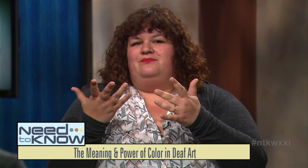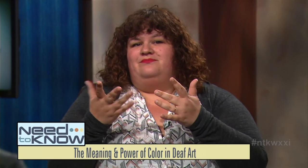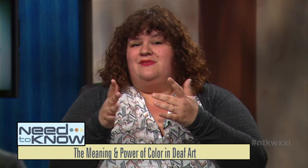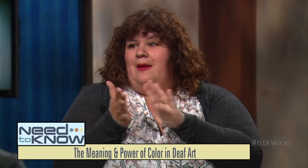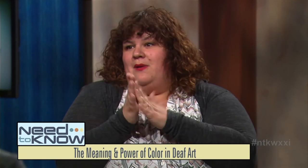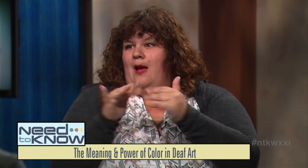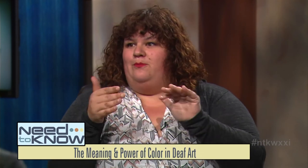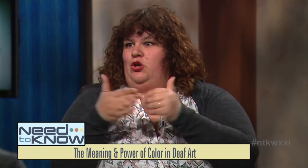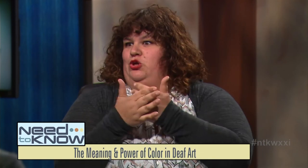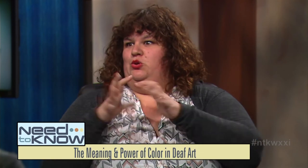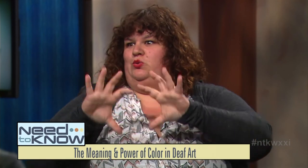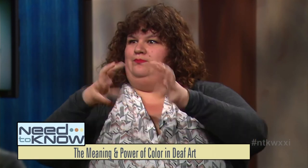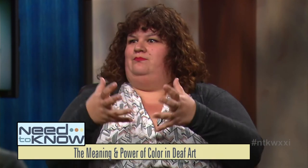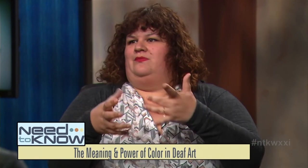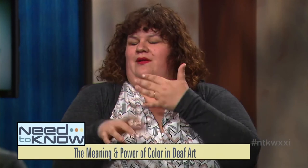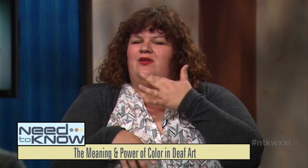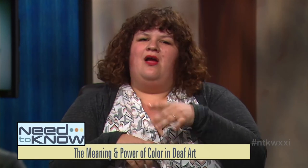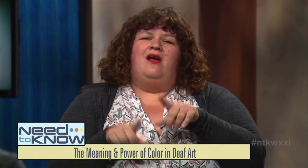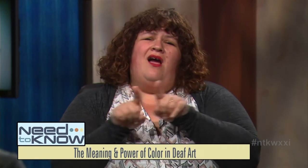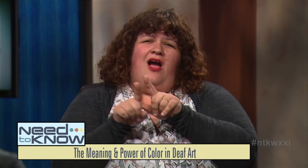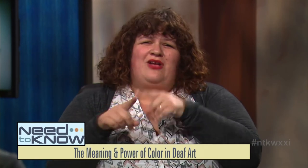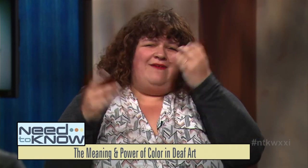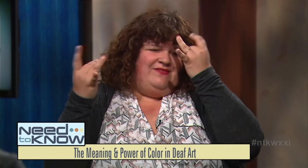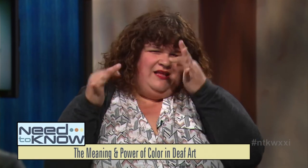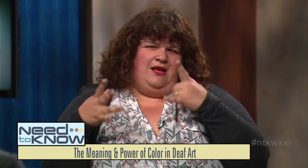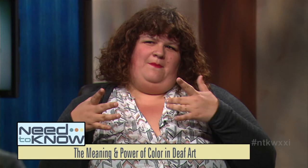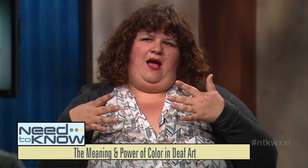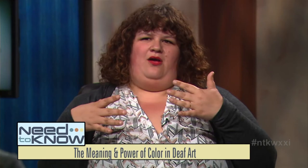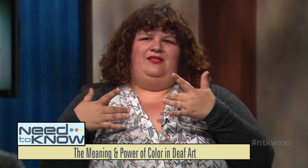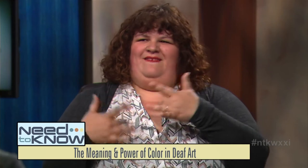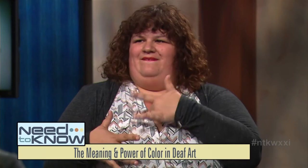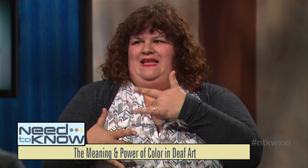IS A LOT OF OVERLAPPING IN MY WORK THAT BECOMES A NEW SET OF COLOR.